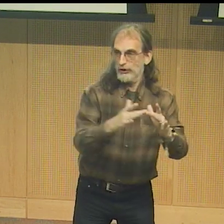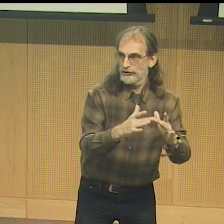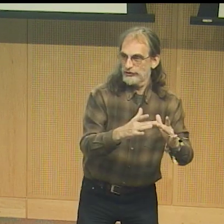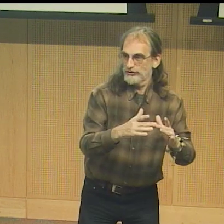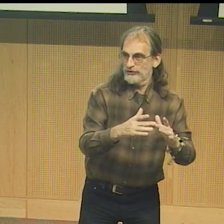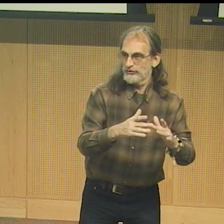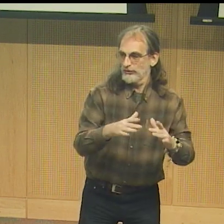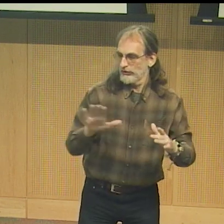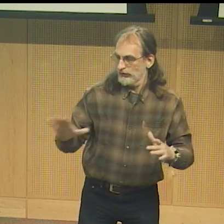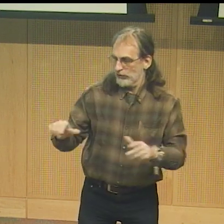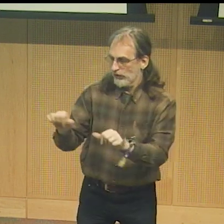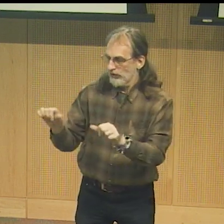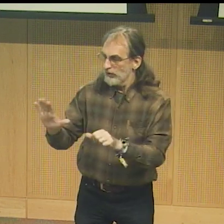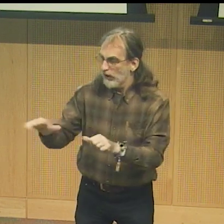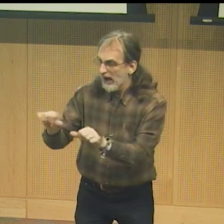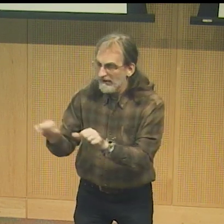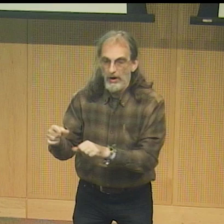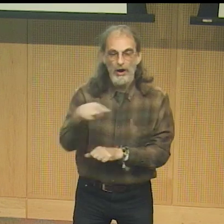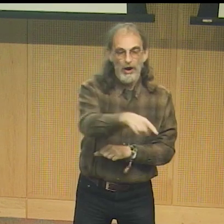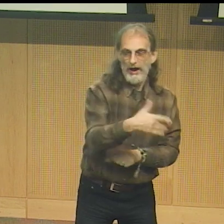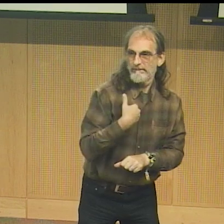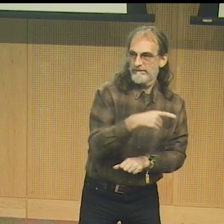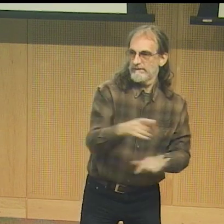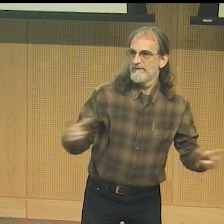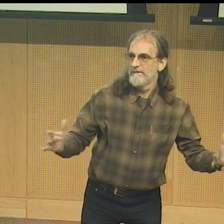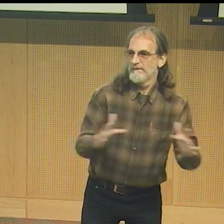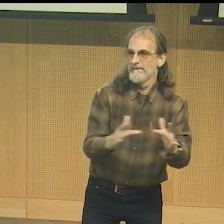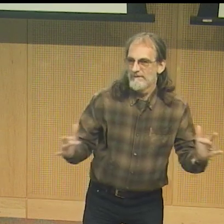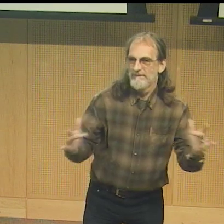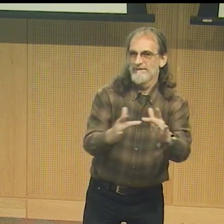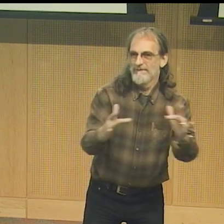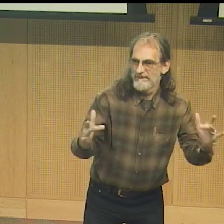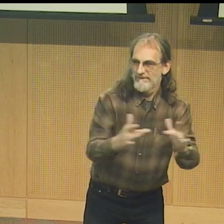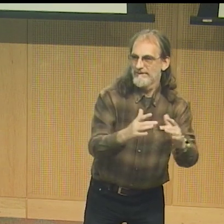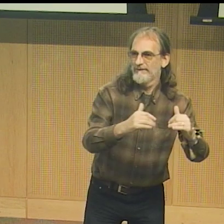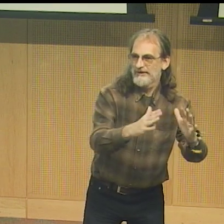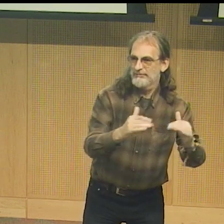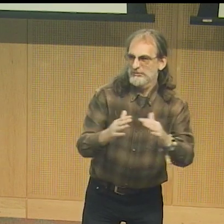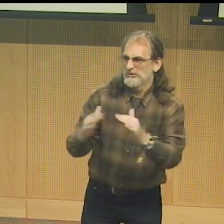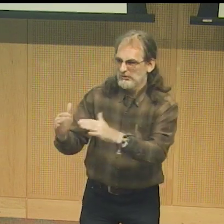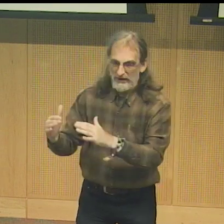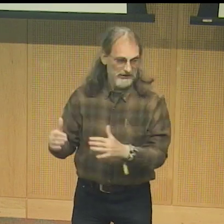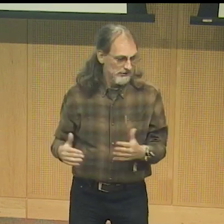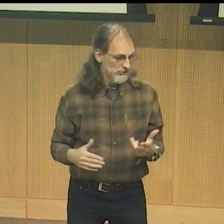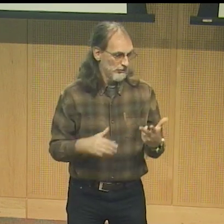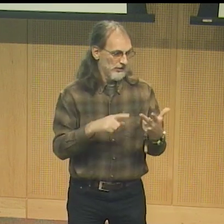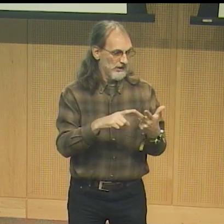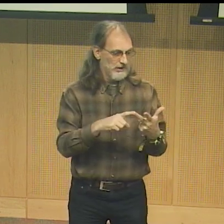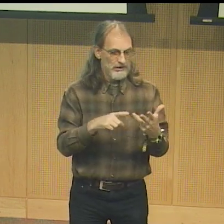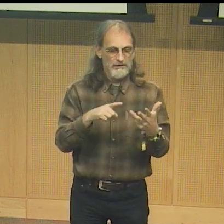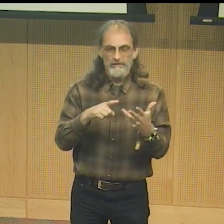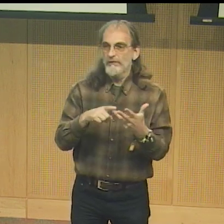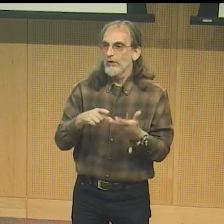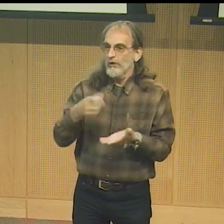and reaching out to other groups and individuals who have a desire to come together to promote the concepts of Deafhood.